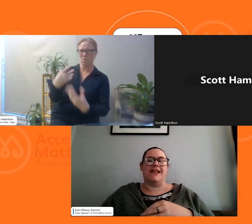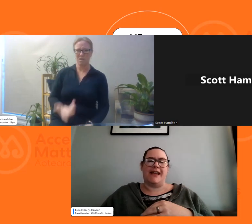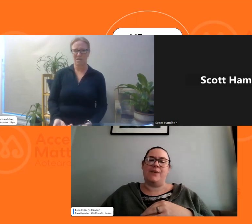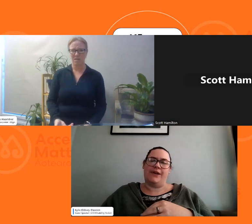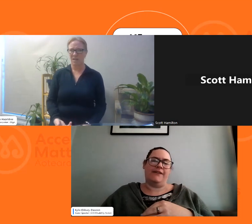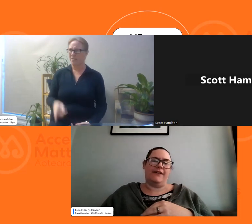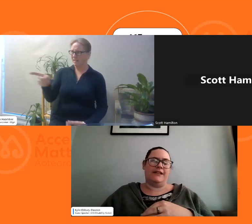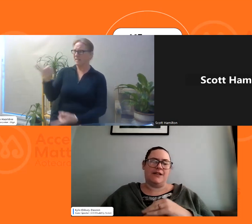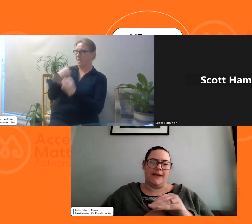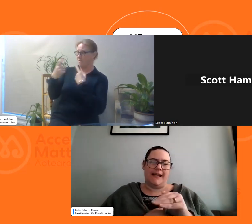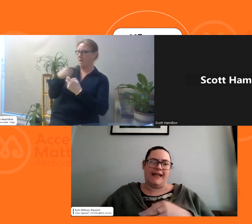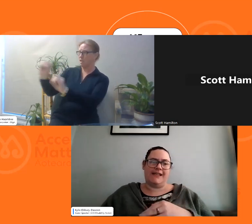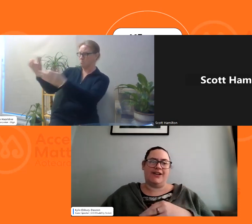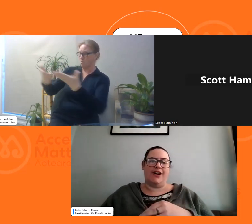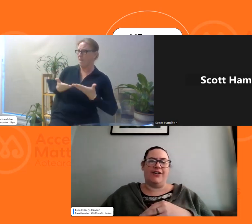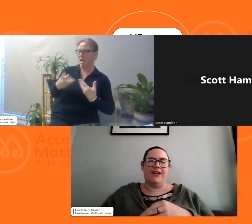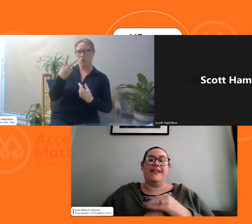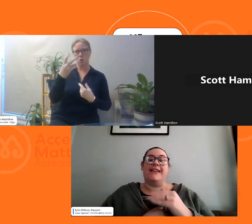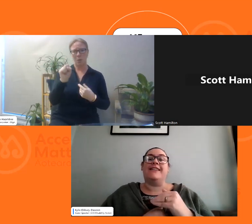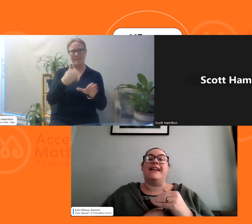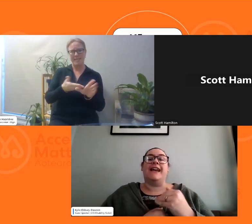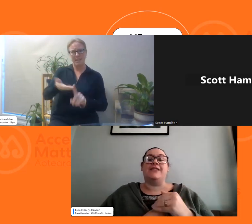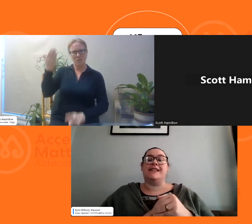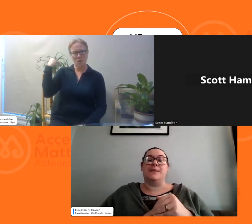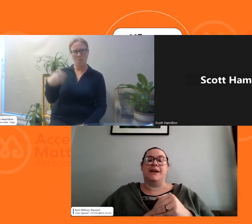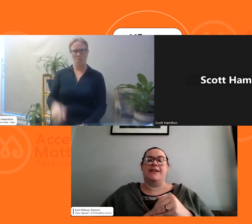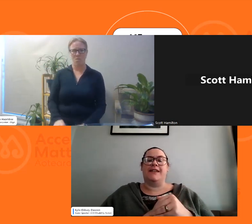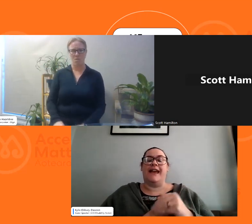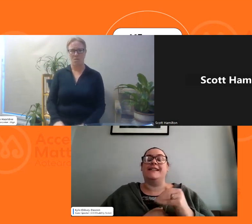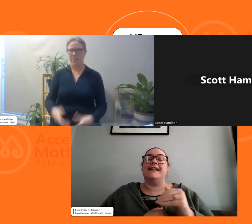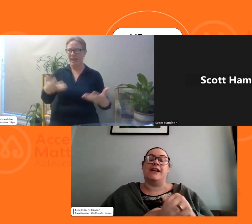that they were given 20 years ago that they now sit with and are